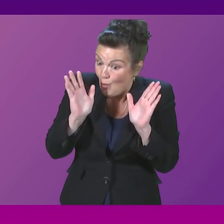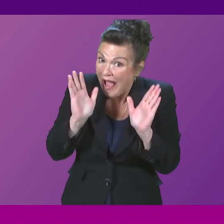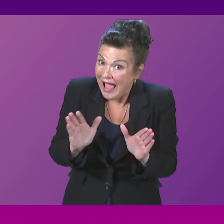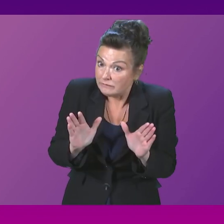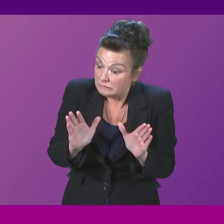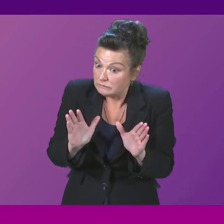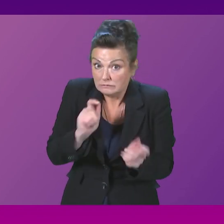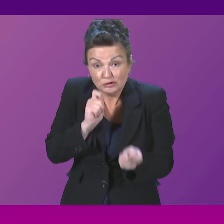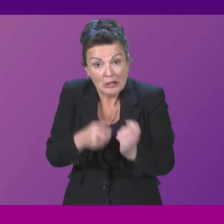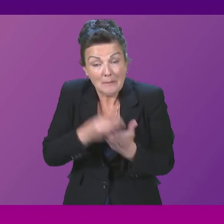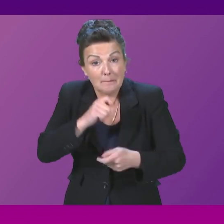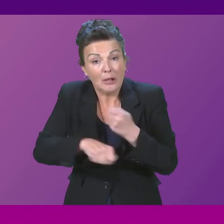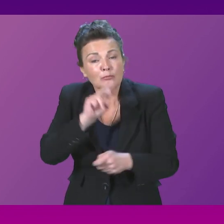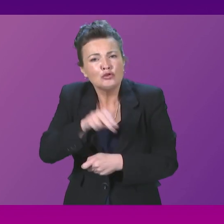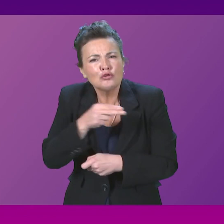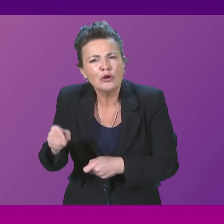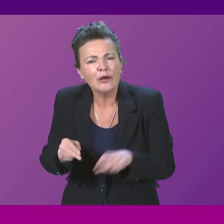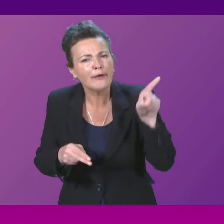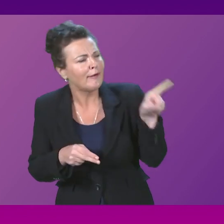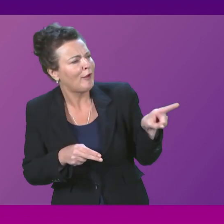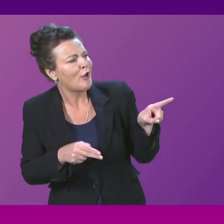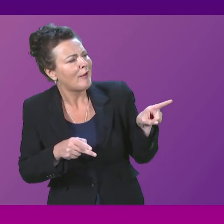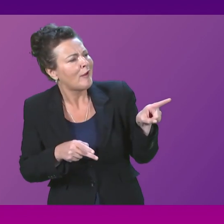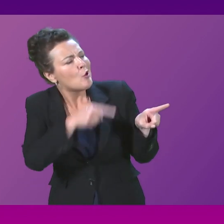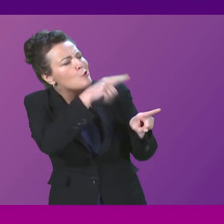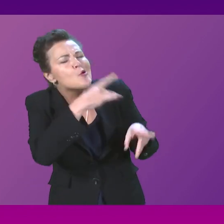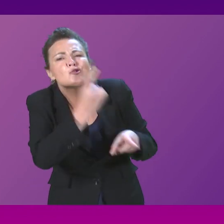all her collected quotes have been about countries that are already in the EU.